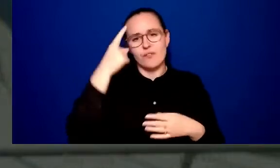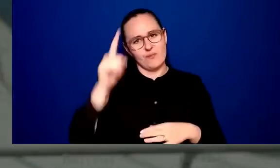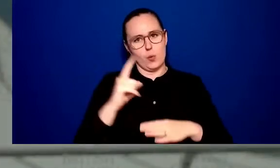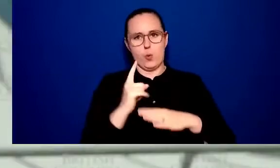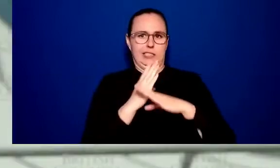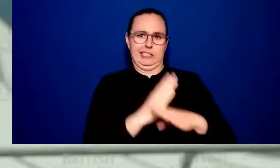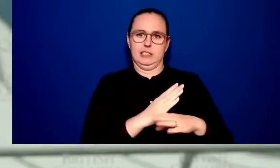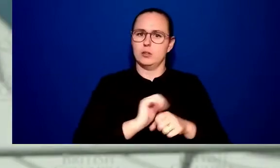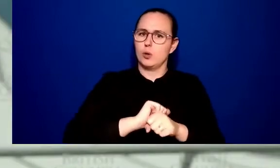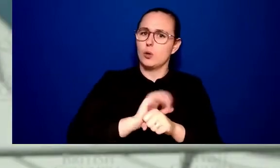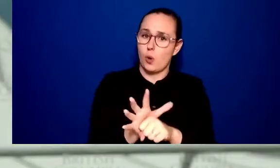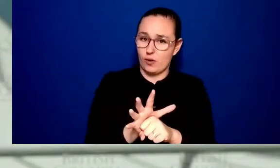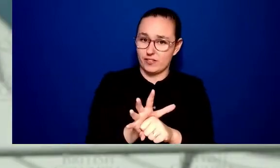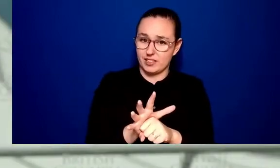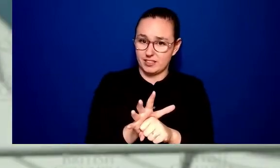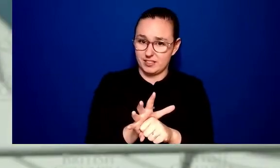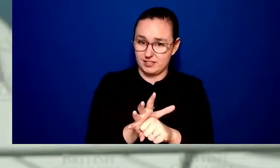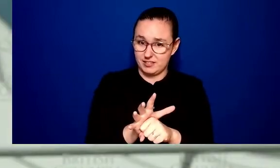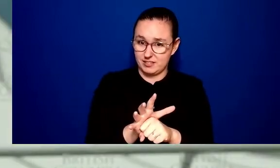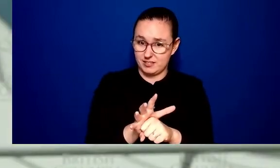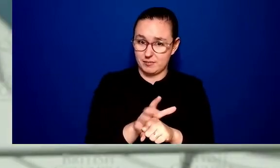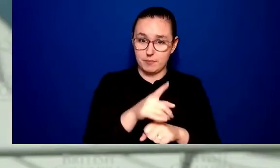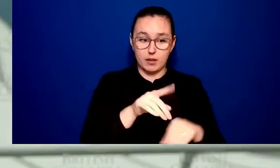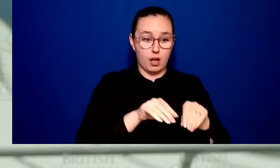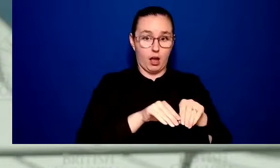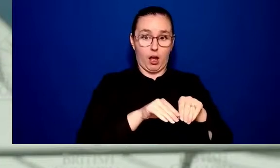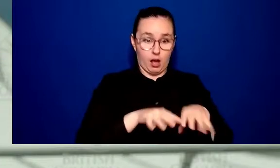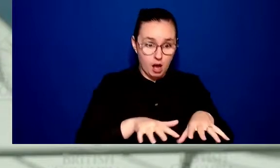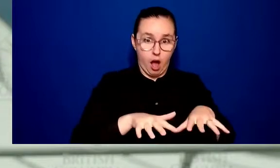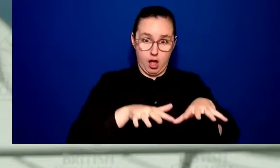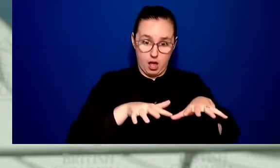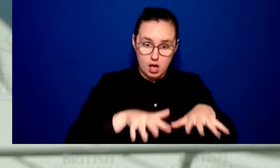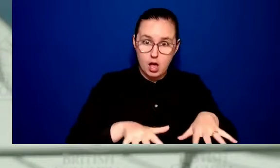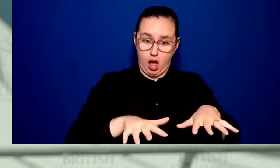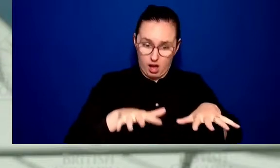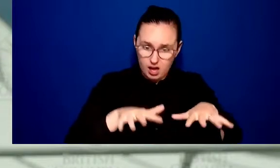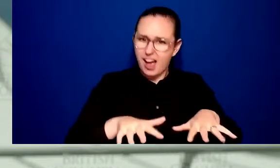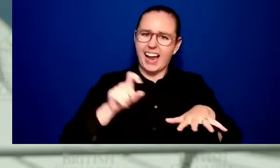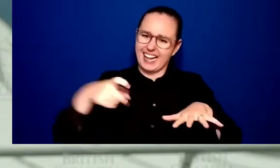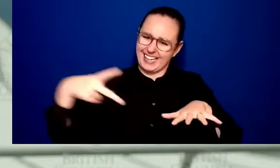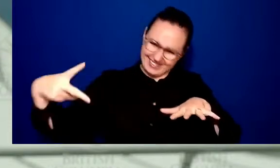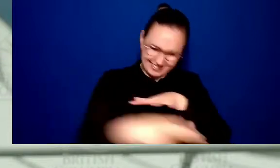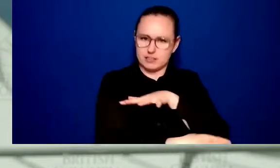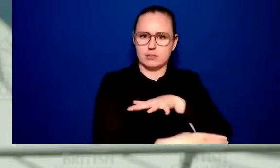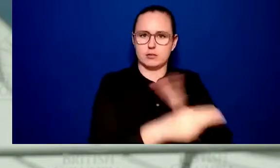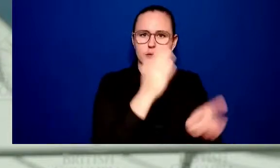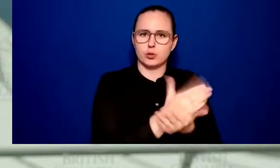Our family, our friends, our loved ones, our communities. We need to determine if there's